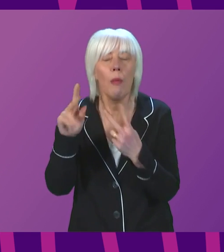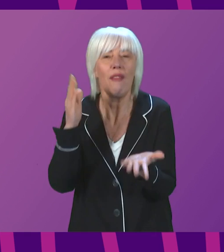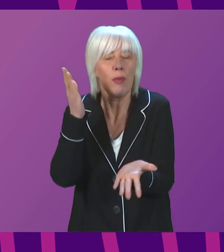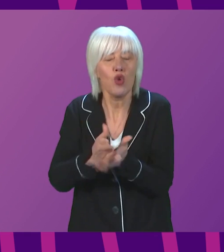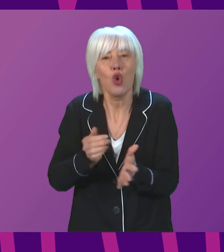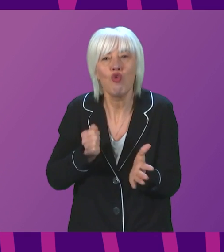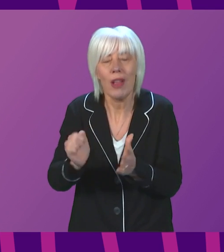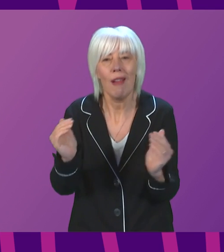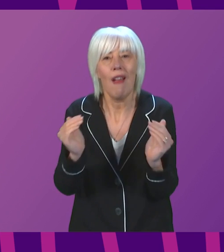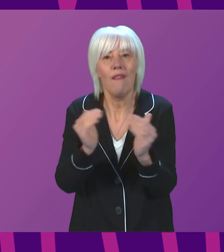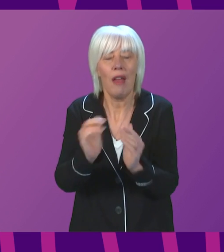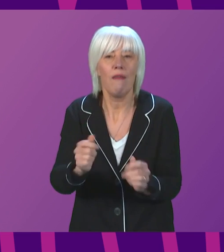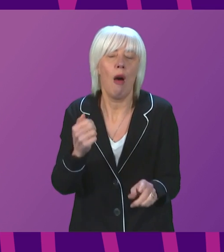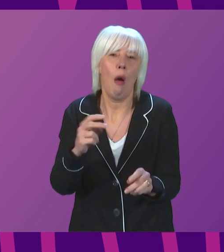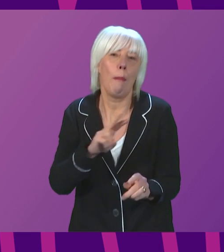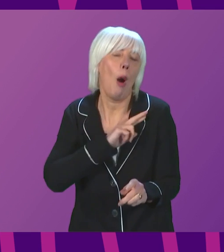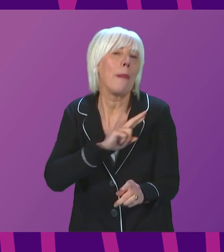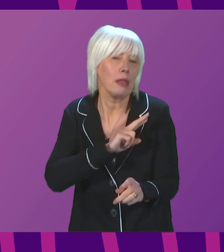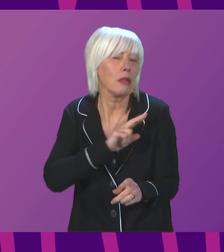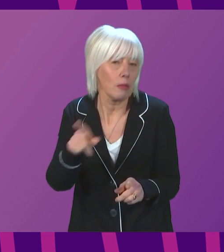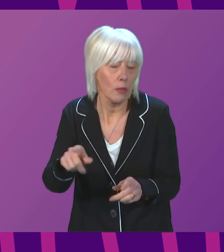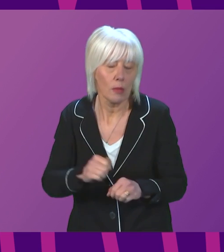The Government will take on that responsibility to make sure that we have a railway that is